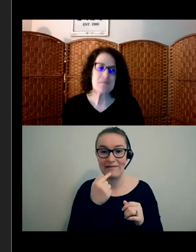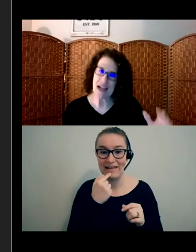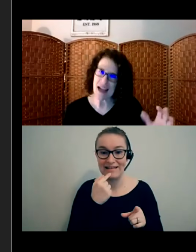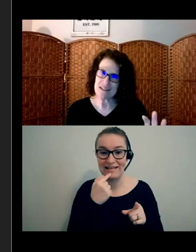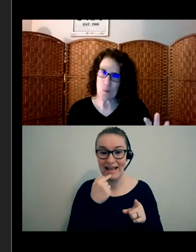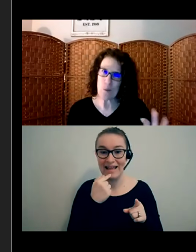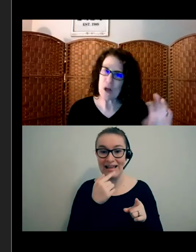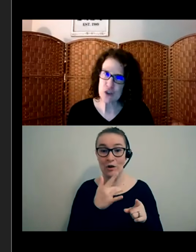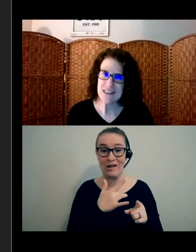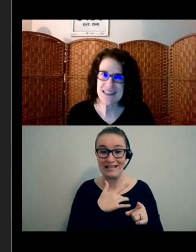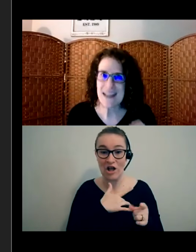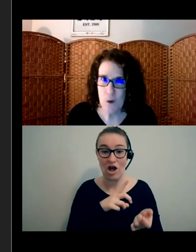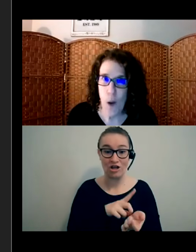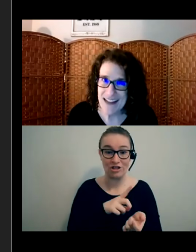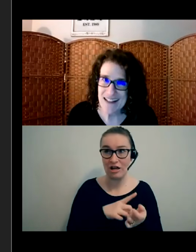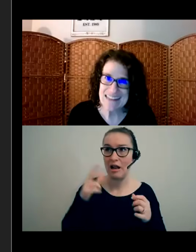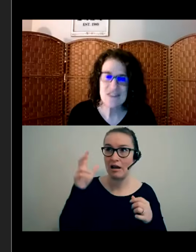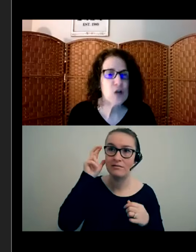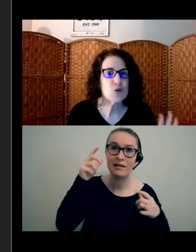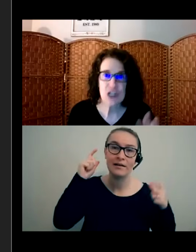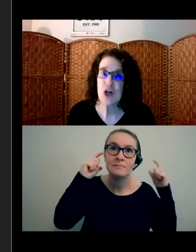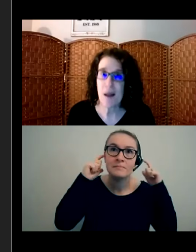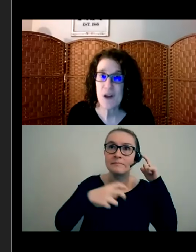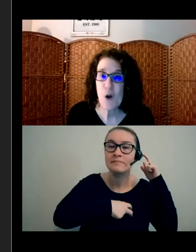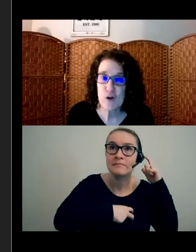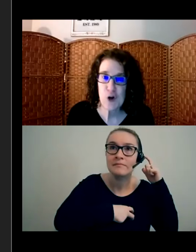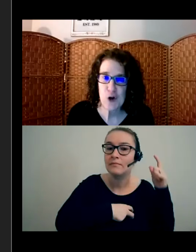But we know she said it quietly so she could not be overheard.